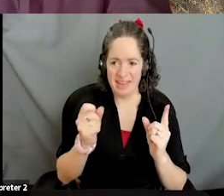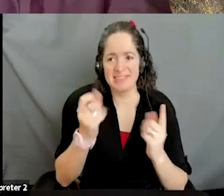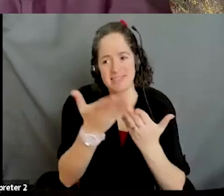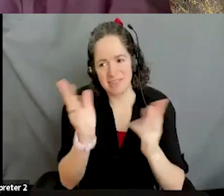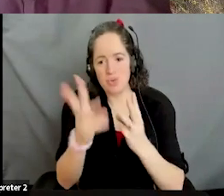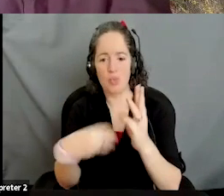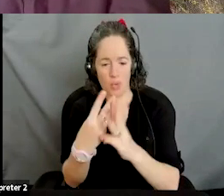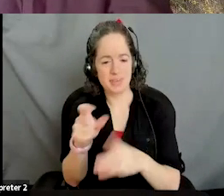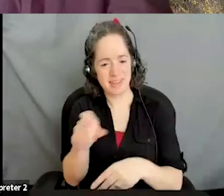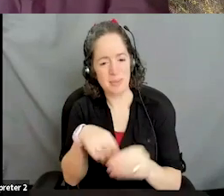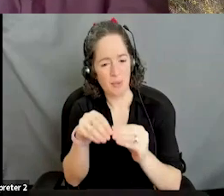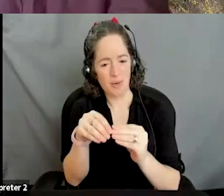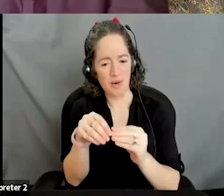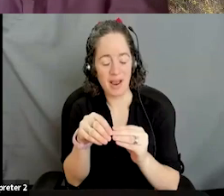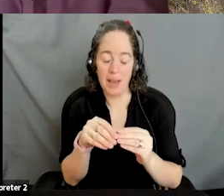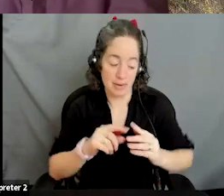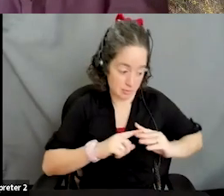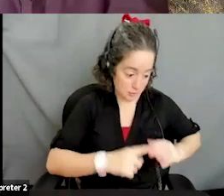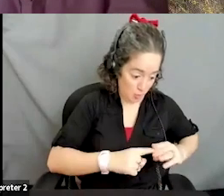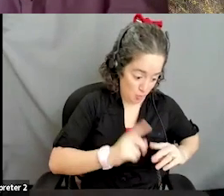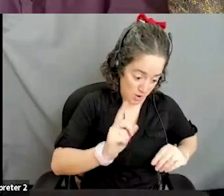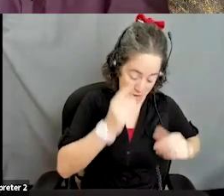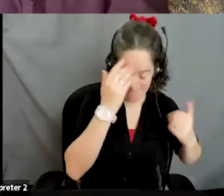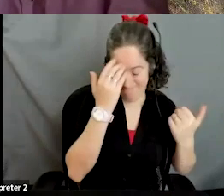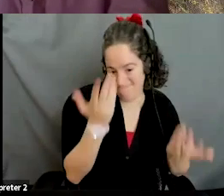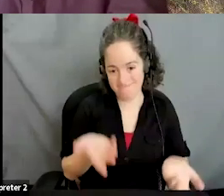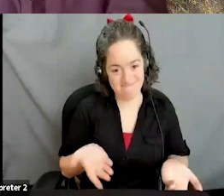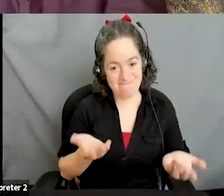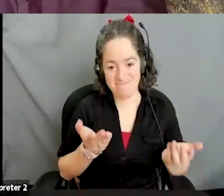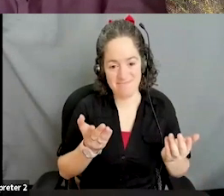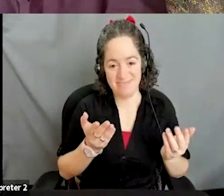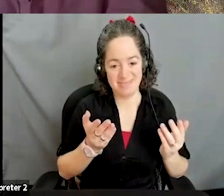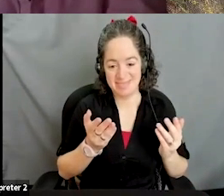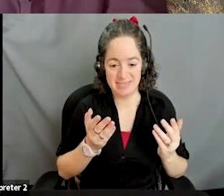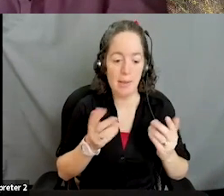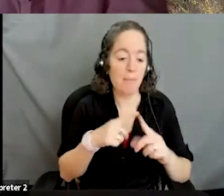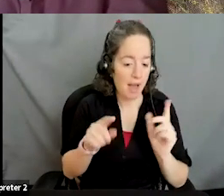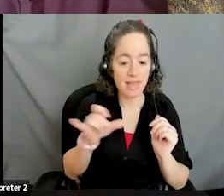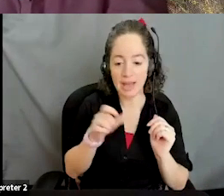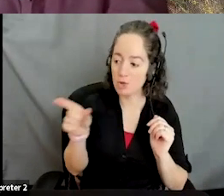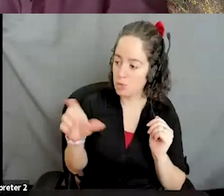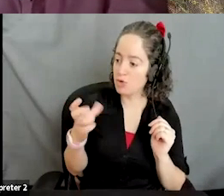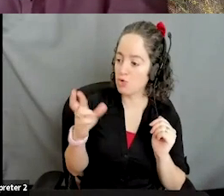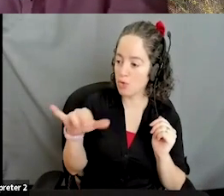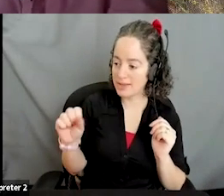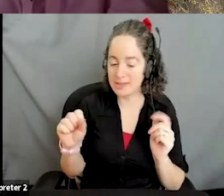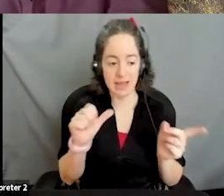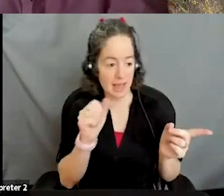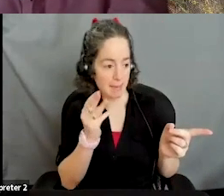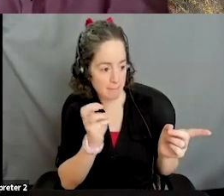except for, I knew Chris and Amber, you did this and the WP Accessibility Meetup.